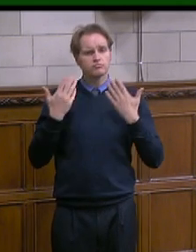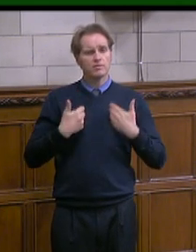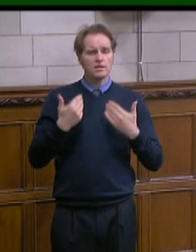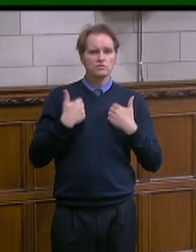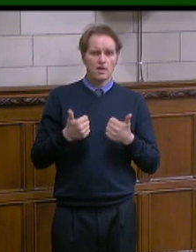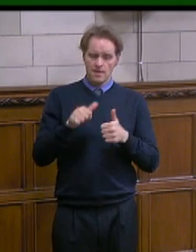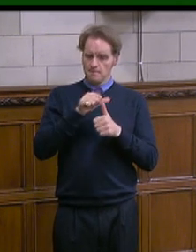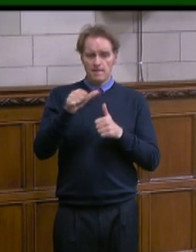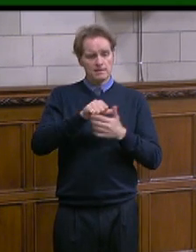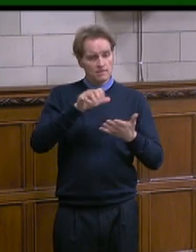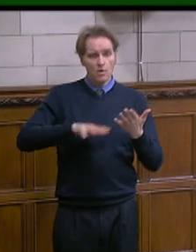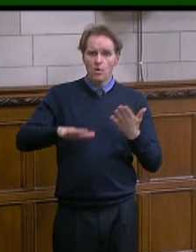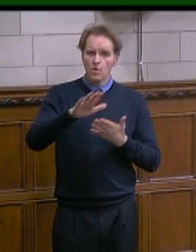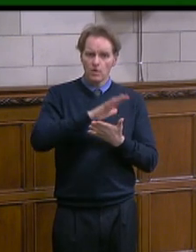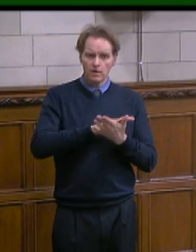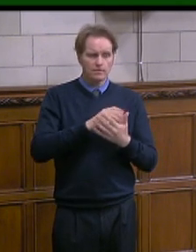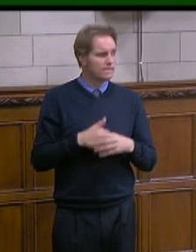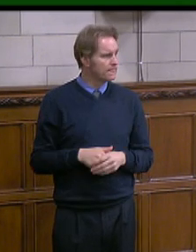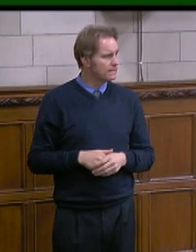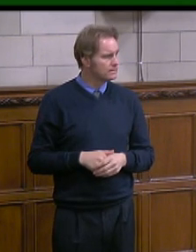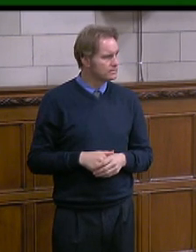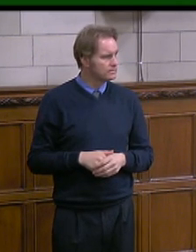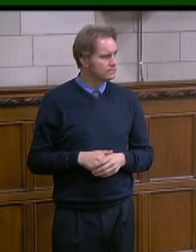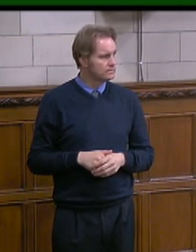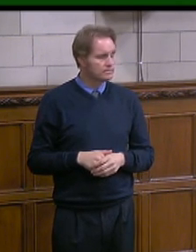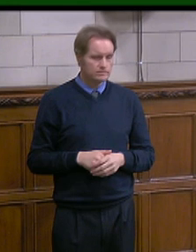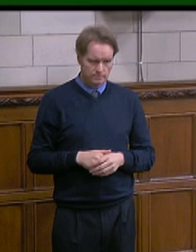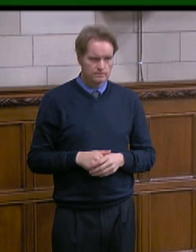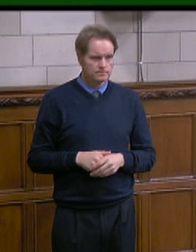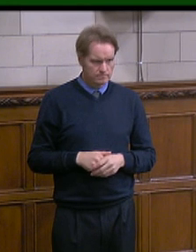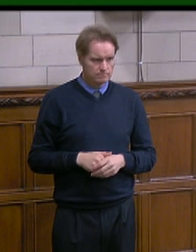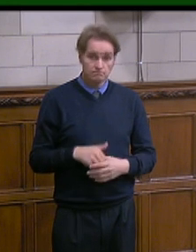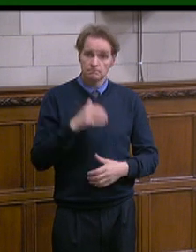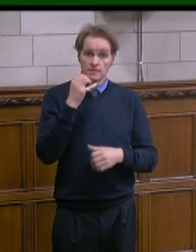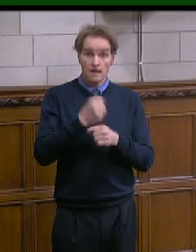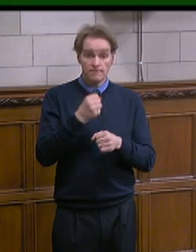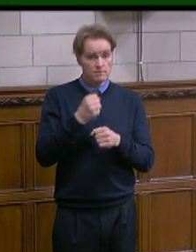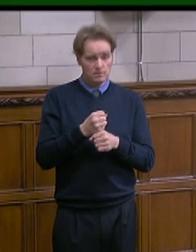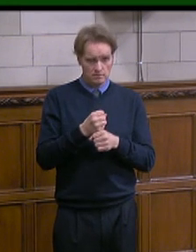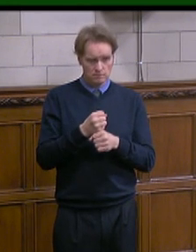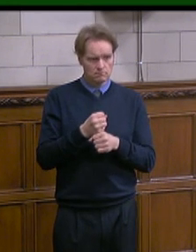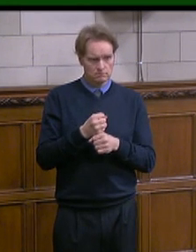Beyond the Department for Education, the Government must recognise the wider societal benefits